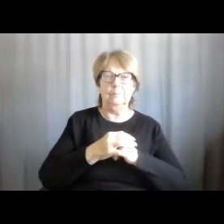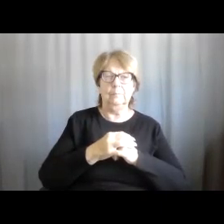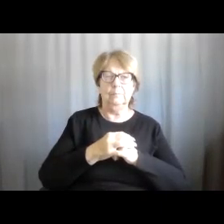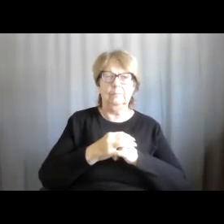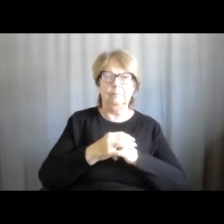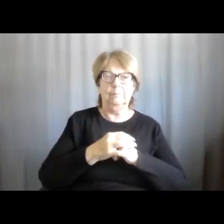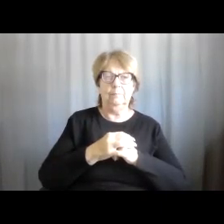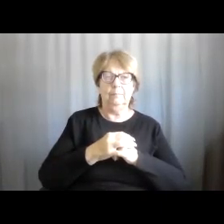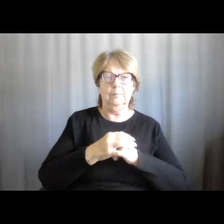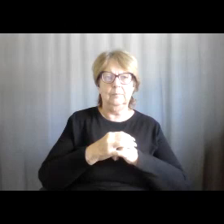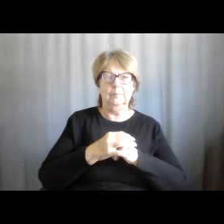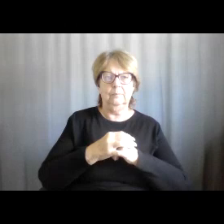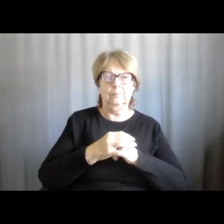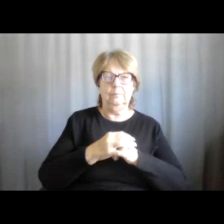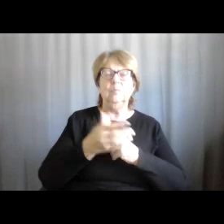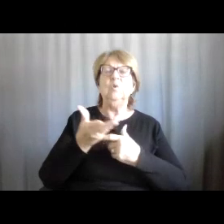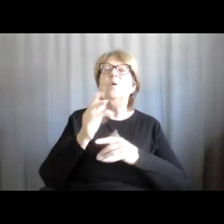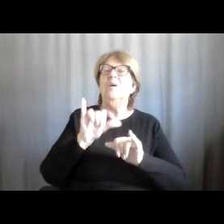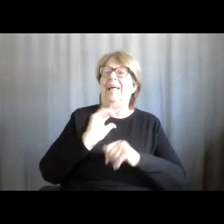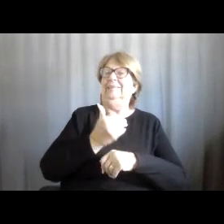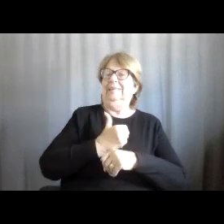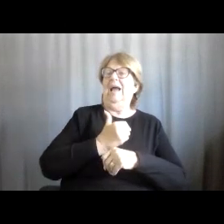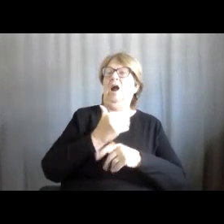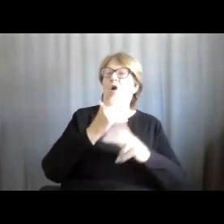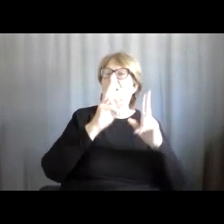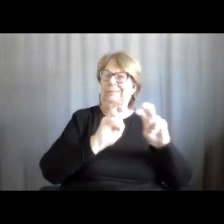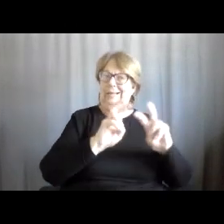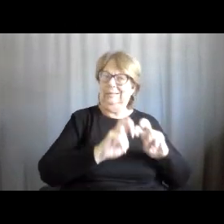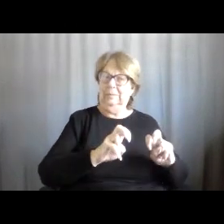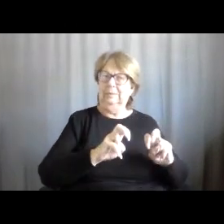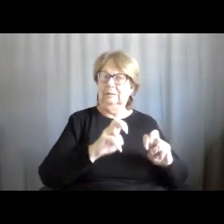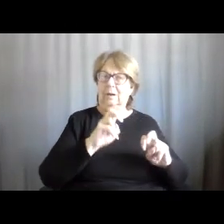So that is our assessment of our parks and grounds. [Roby Poche (DES)] The buildings were